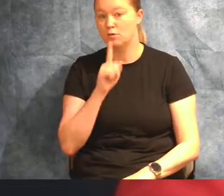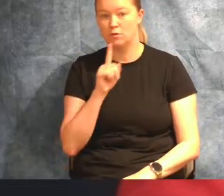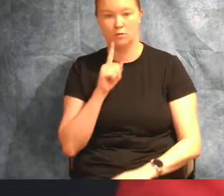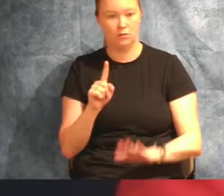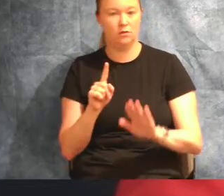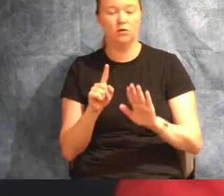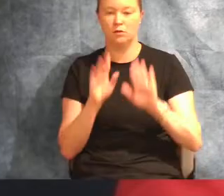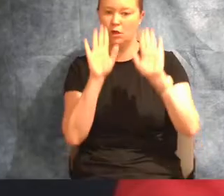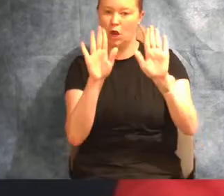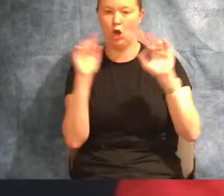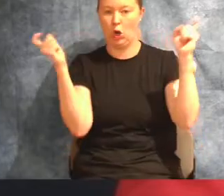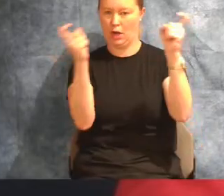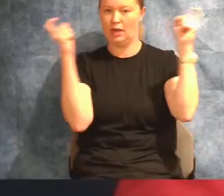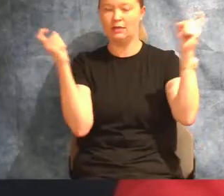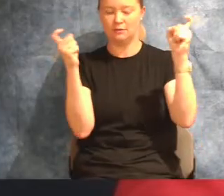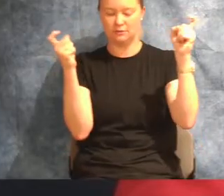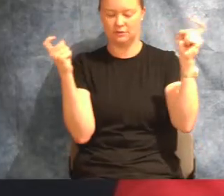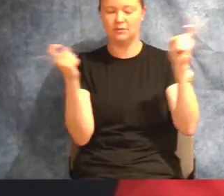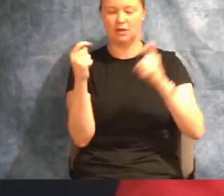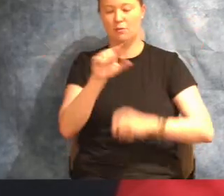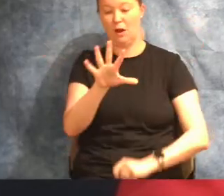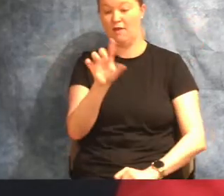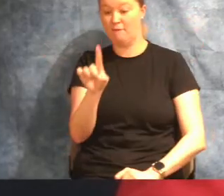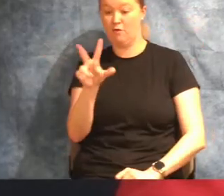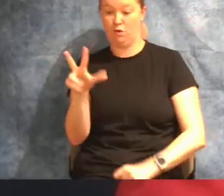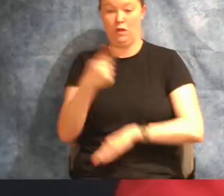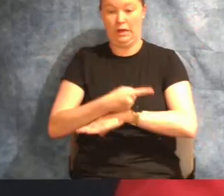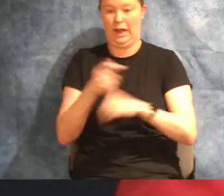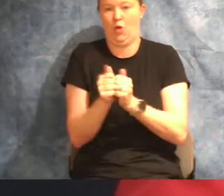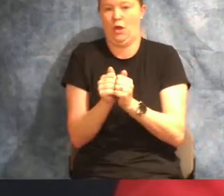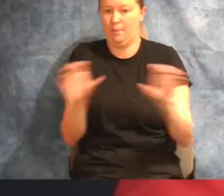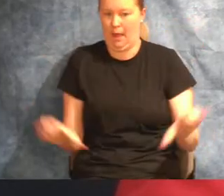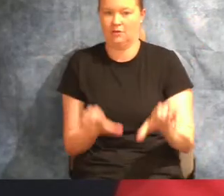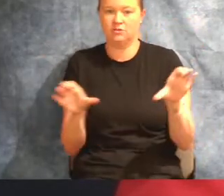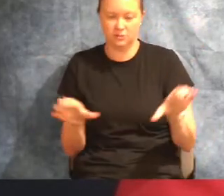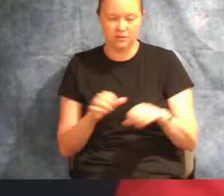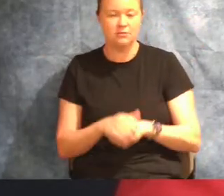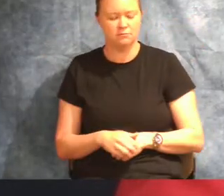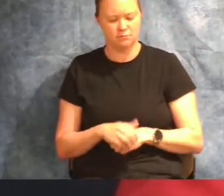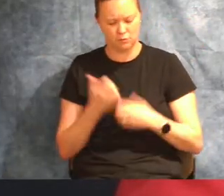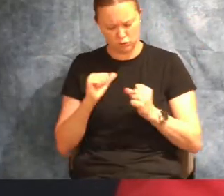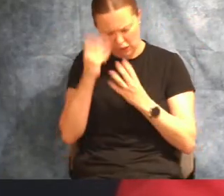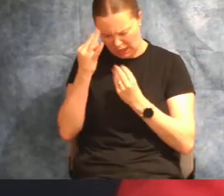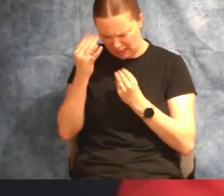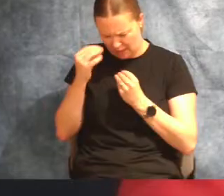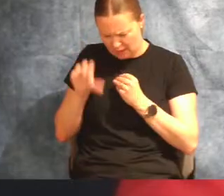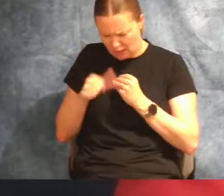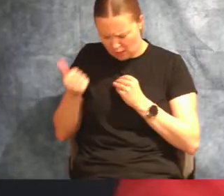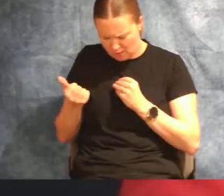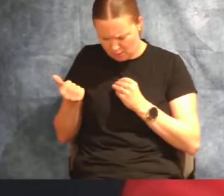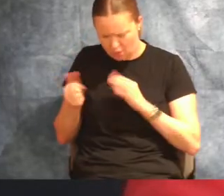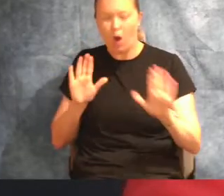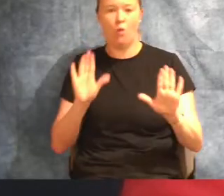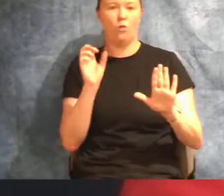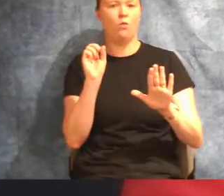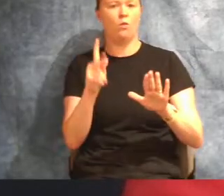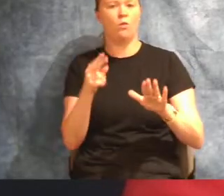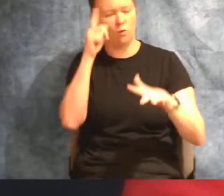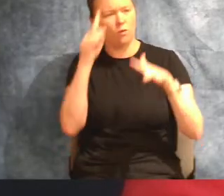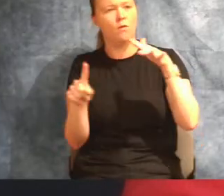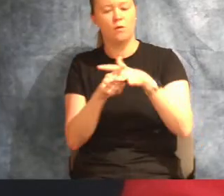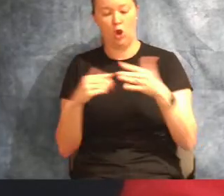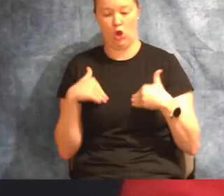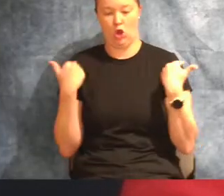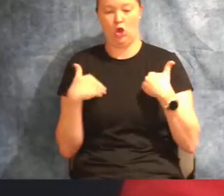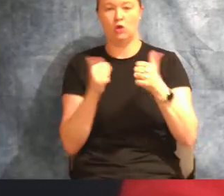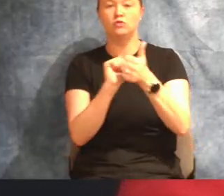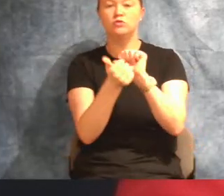celebrate 513 day with action. I'm trying to think there were some other Oh, youth sports and youth